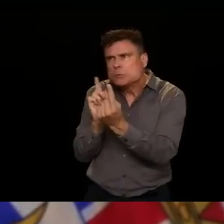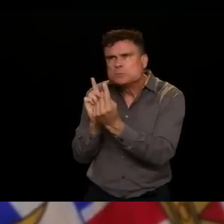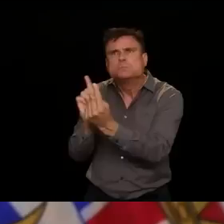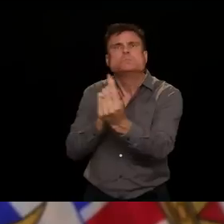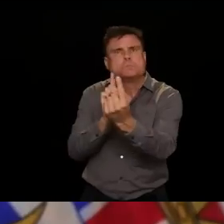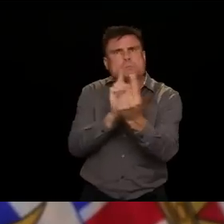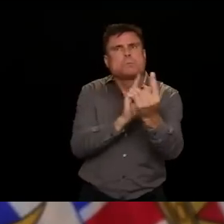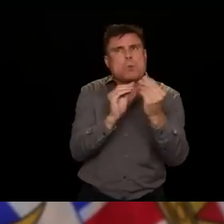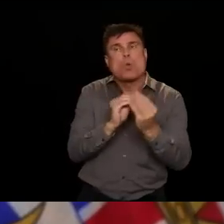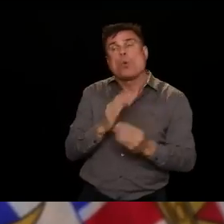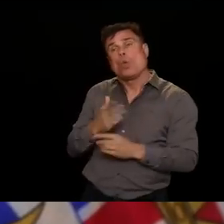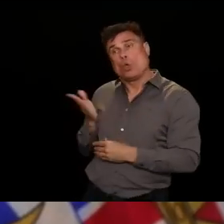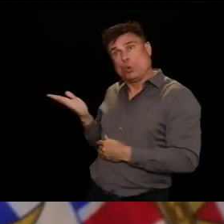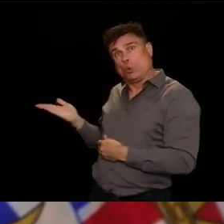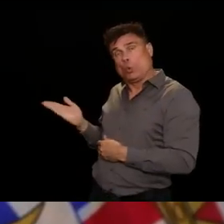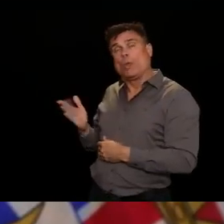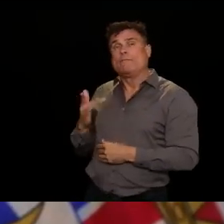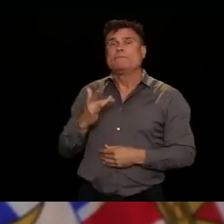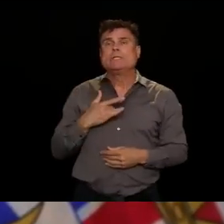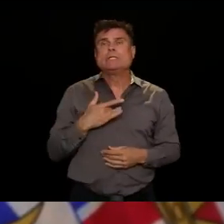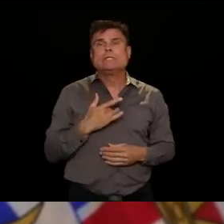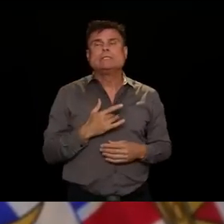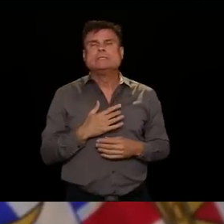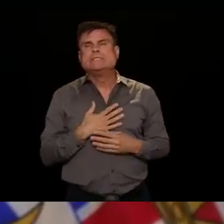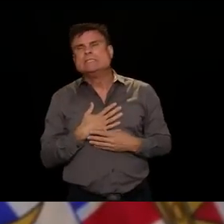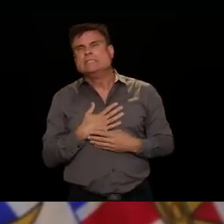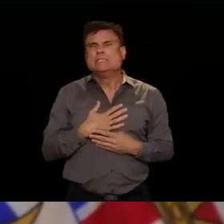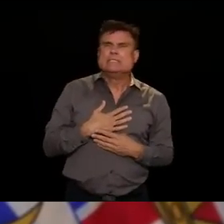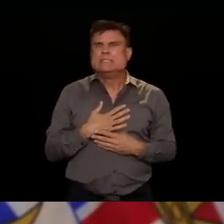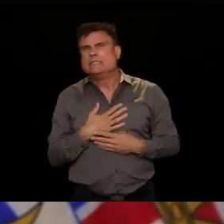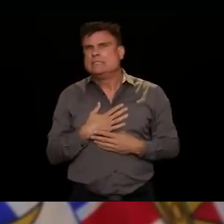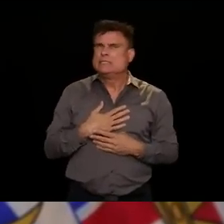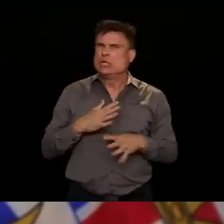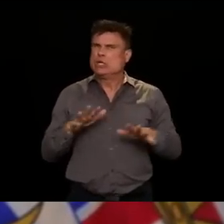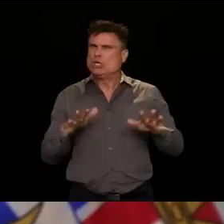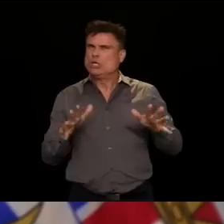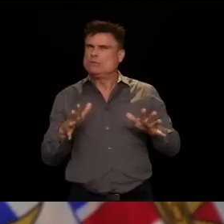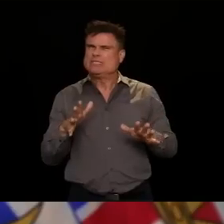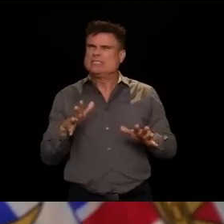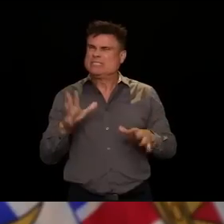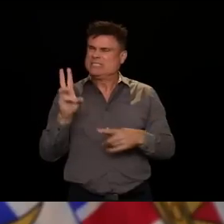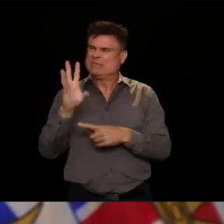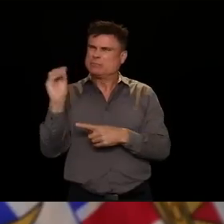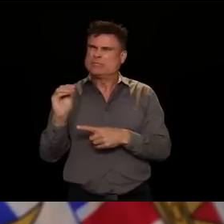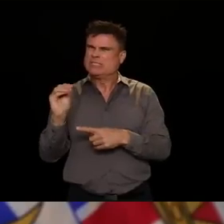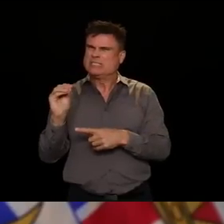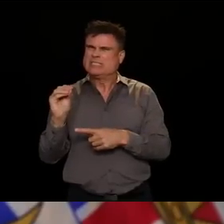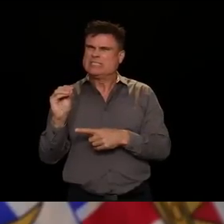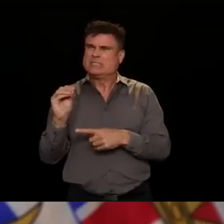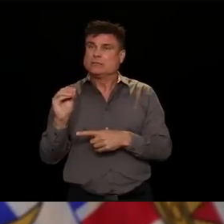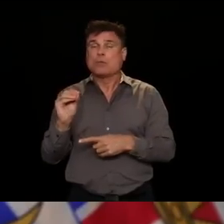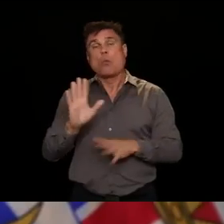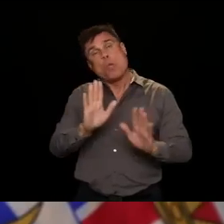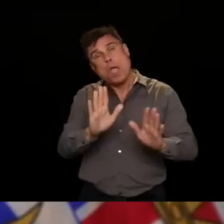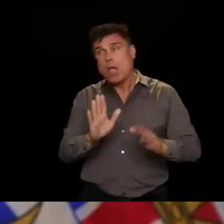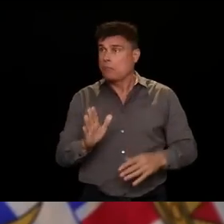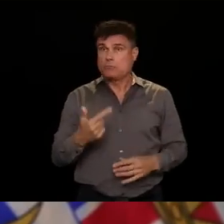This is my nervous level. We want to stay right about where we are. I don't see it changing in phase 3.